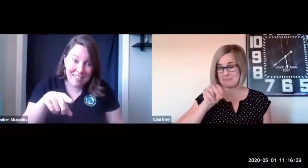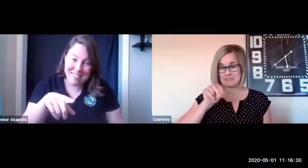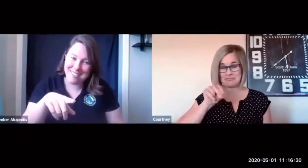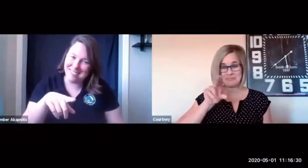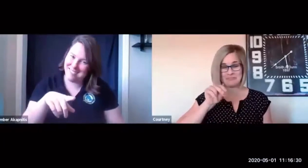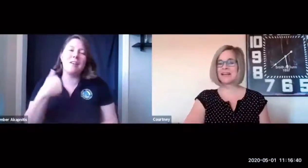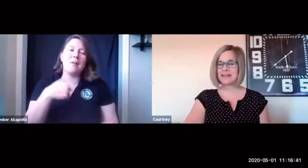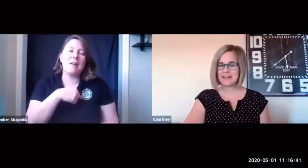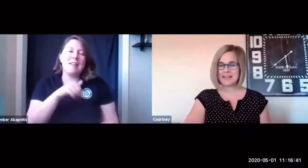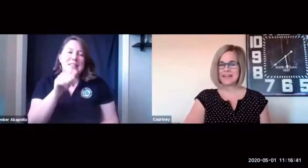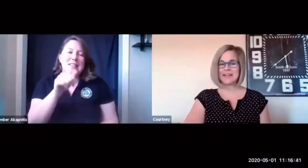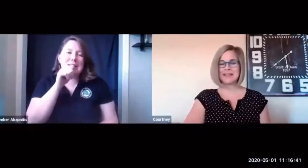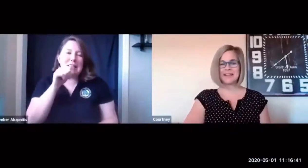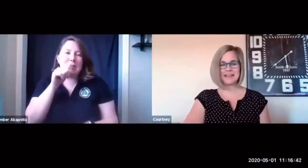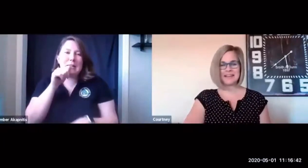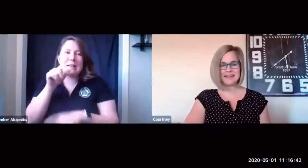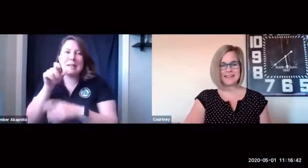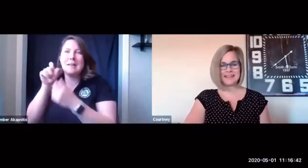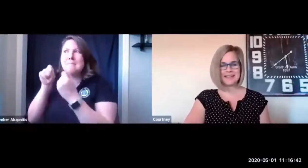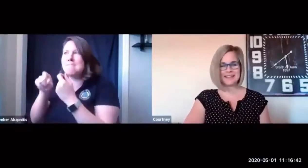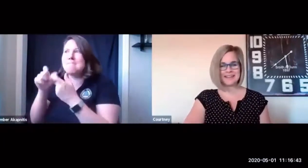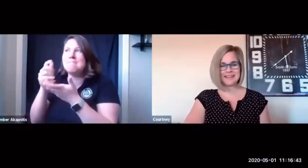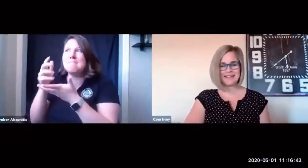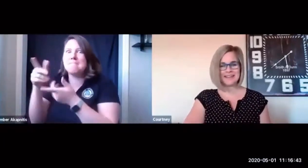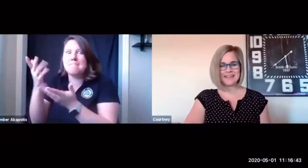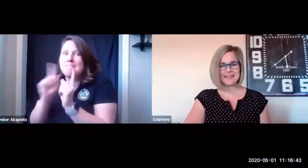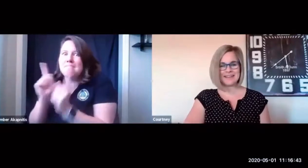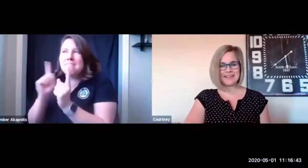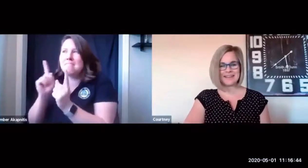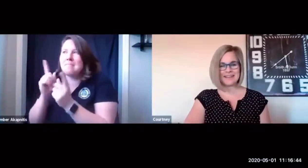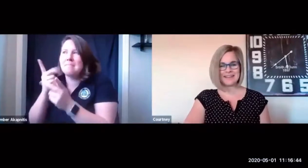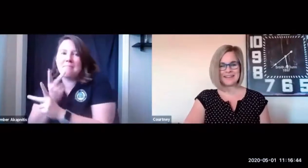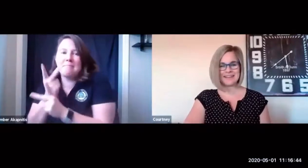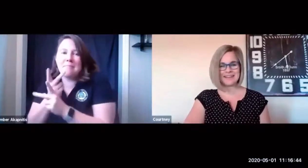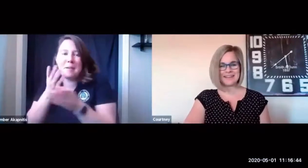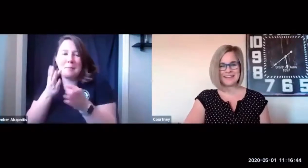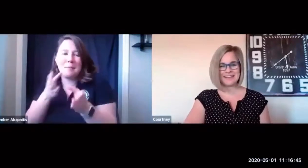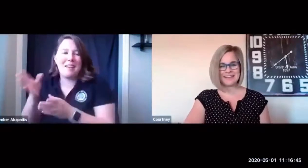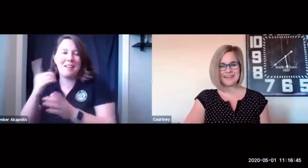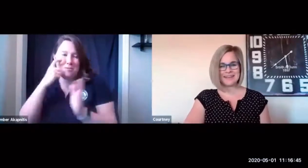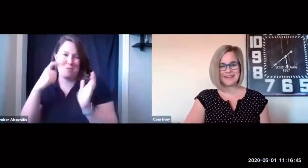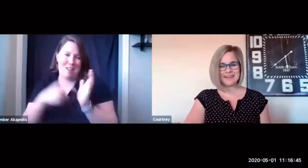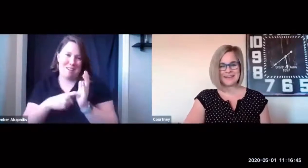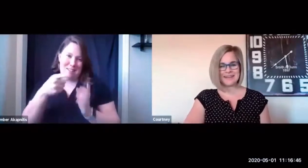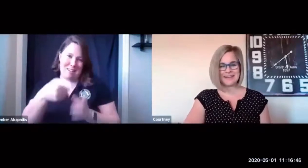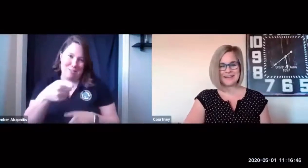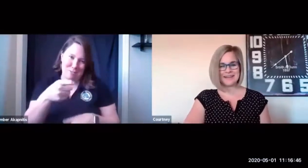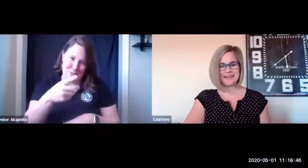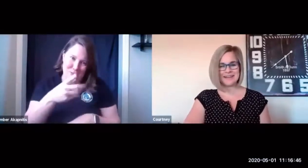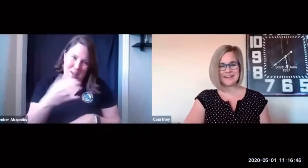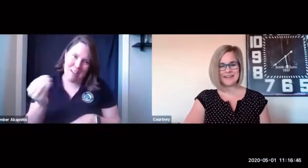Oh no I didn't! I've been secretly conspiring with the staff on a